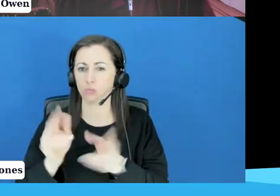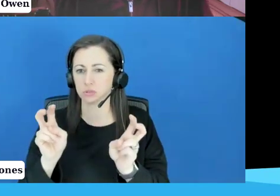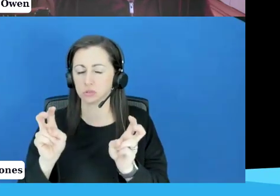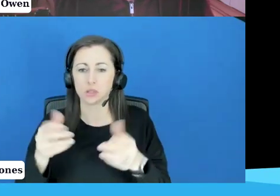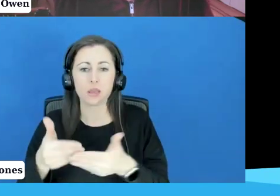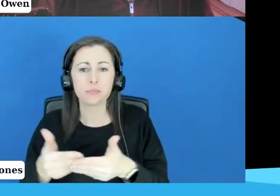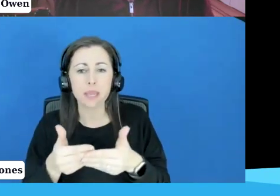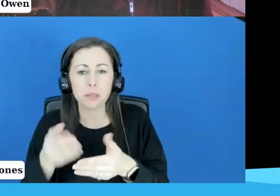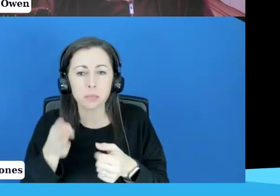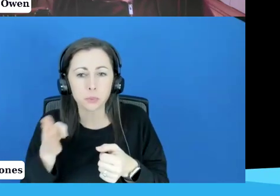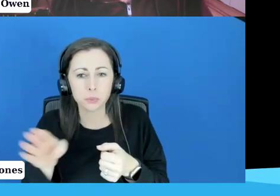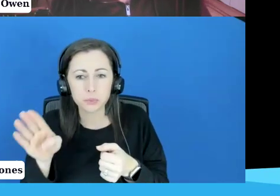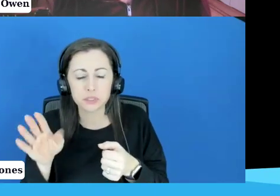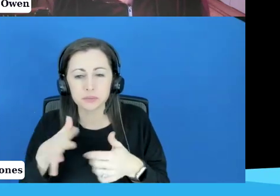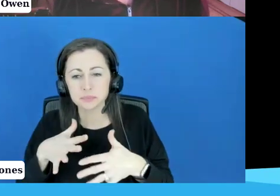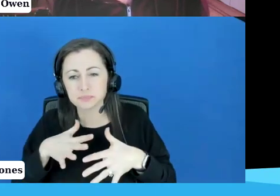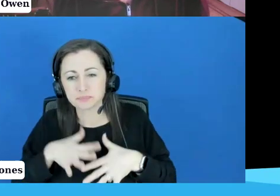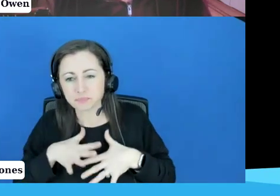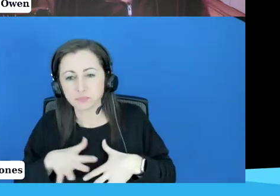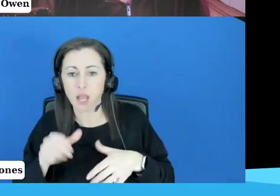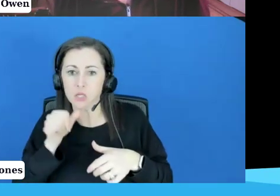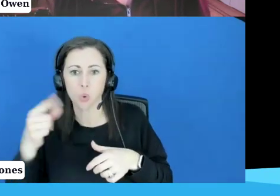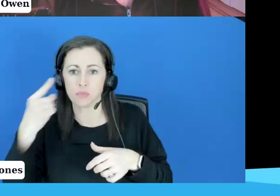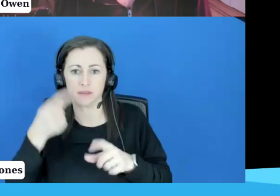I don't think that they were specific to my disability in that moment.